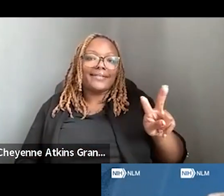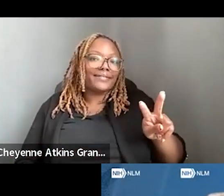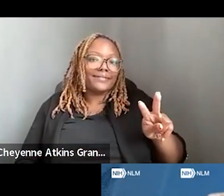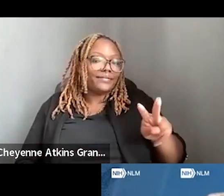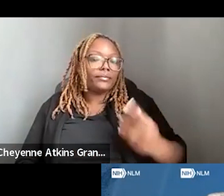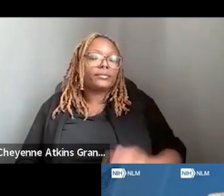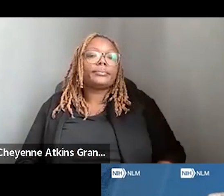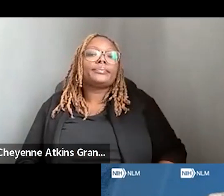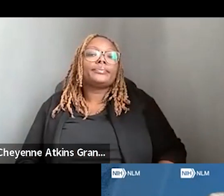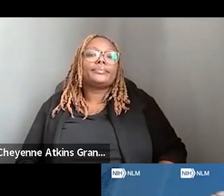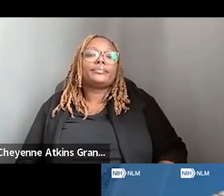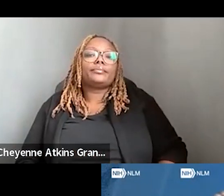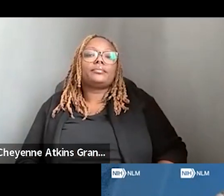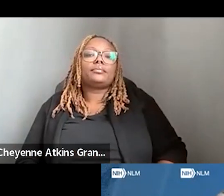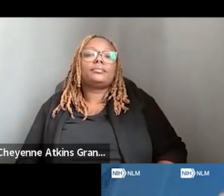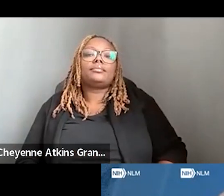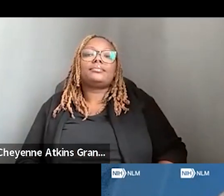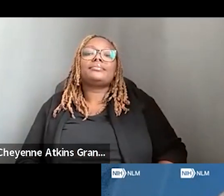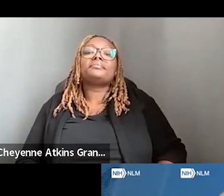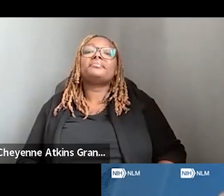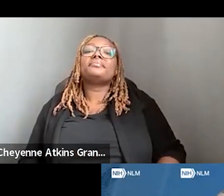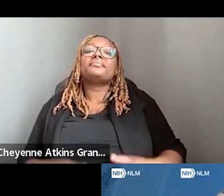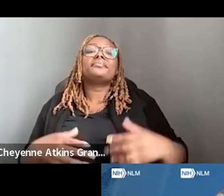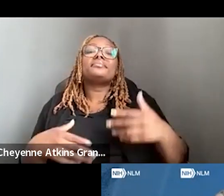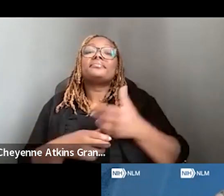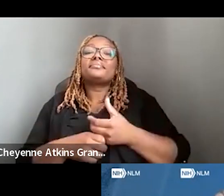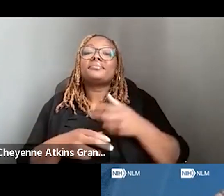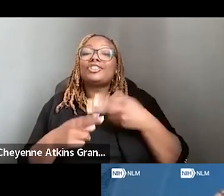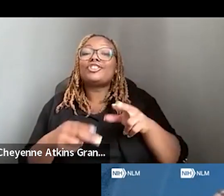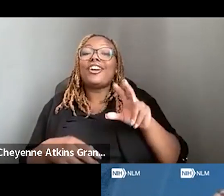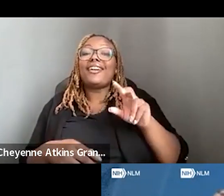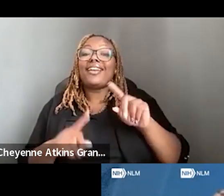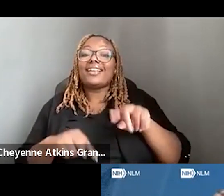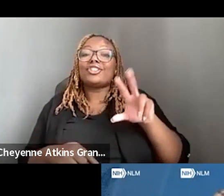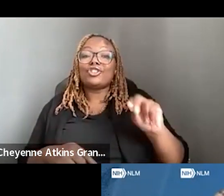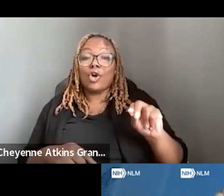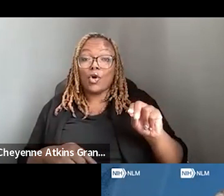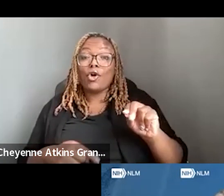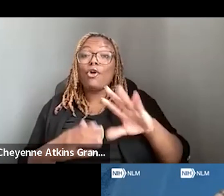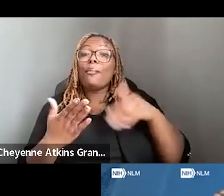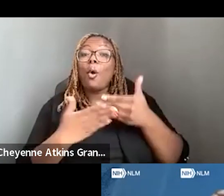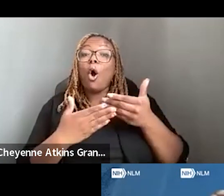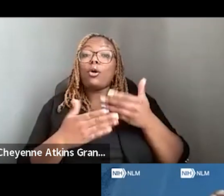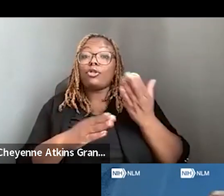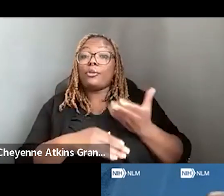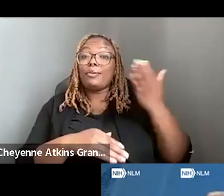short answer is no, but the proposals you can see in Research.gov are Research.gov proposals. Jeremy Leffler: Okay.